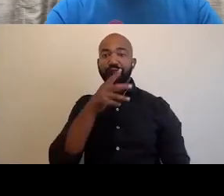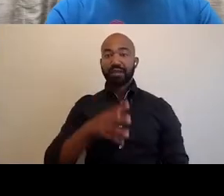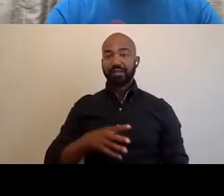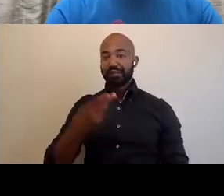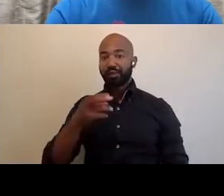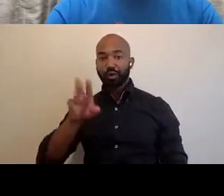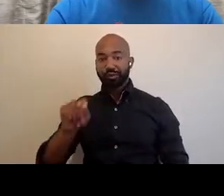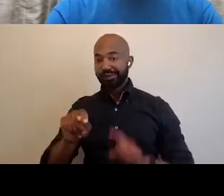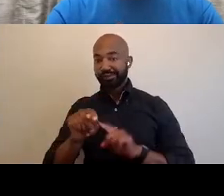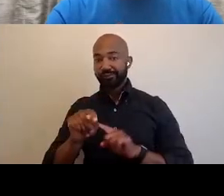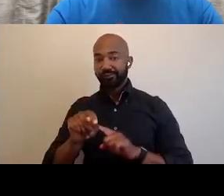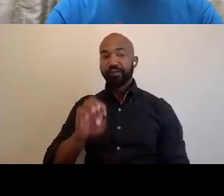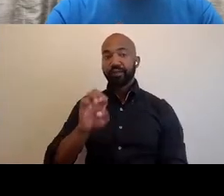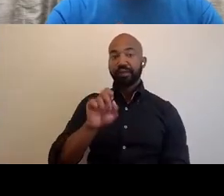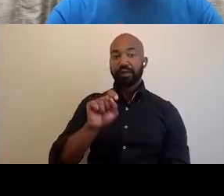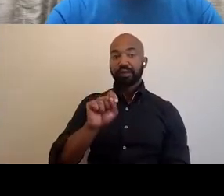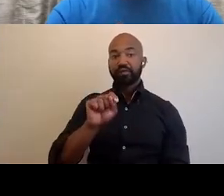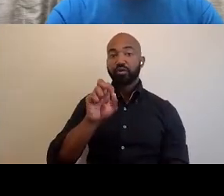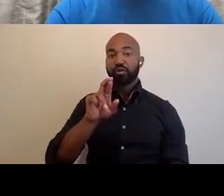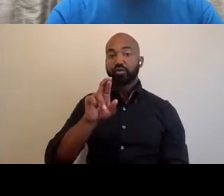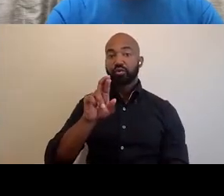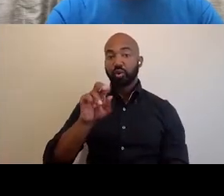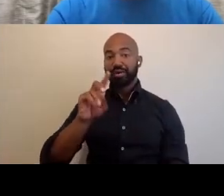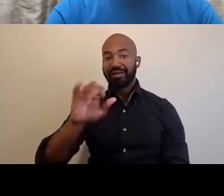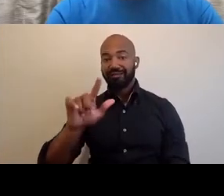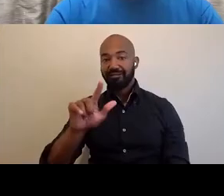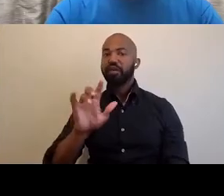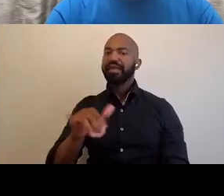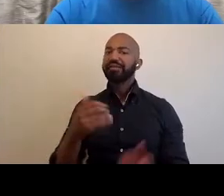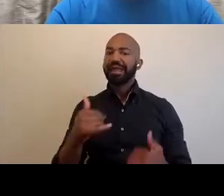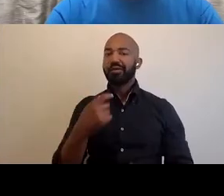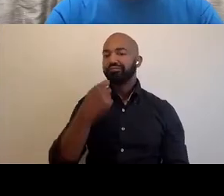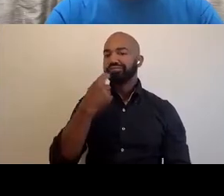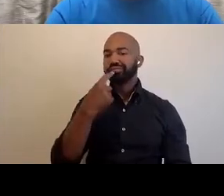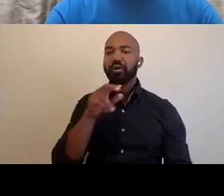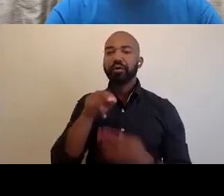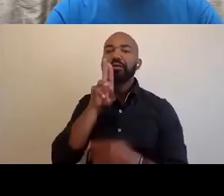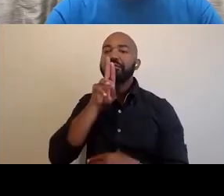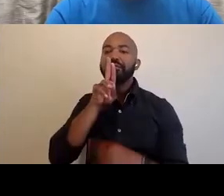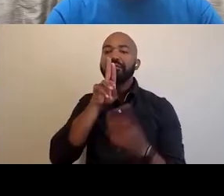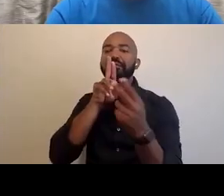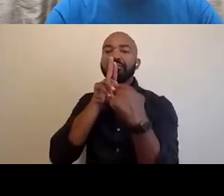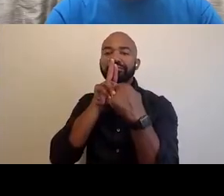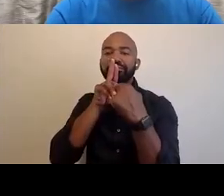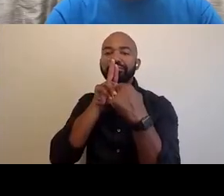So estradiol currently comes in an oral or sublingual formulation. It also comes as an injection